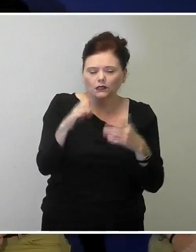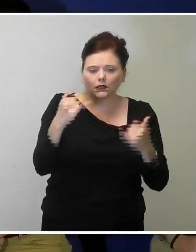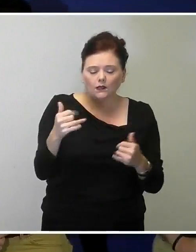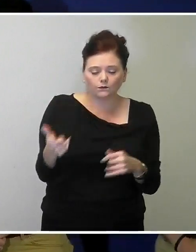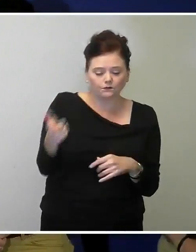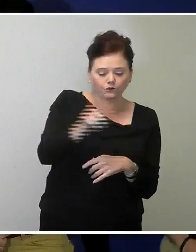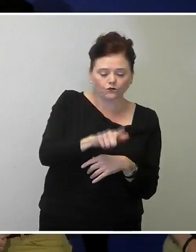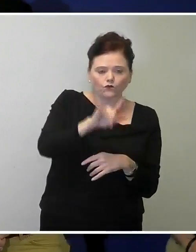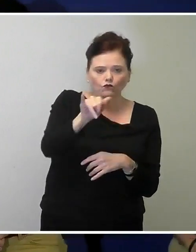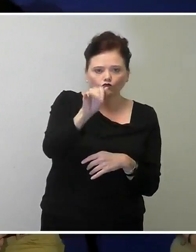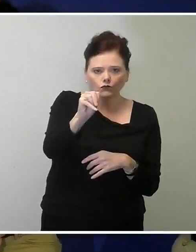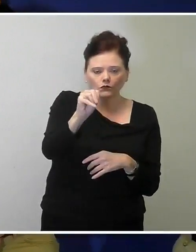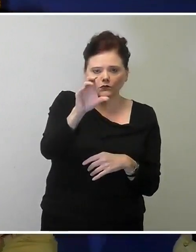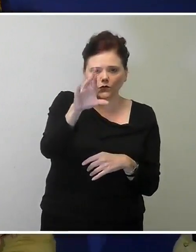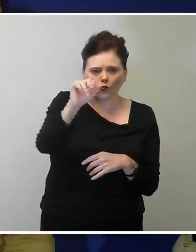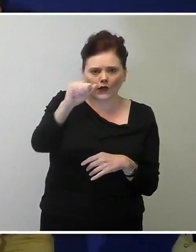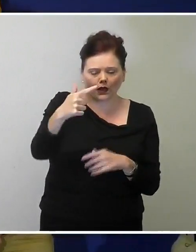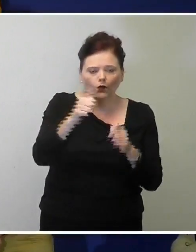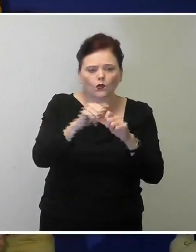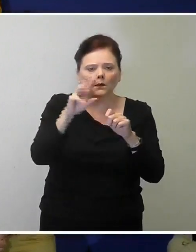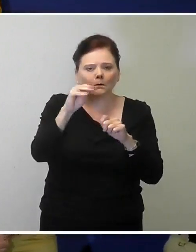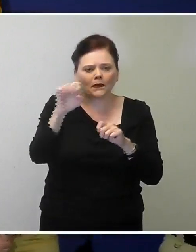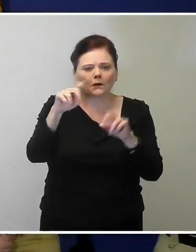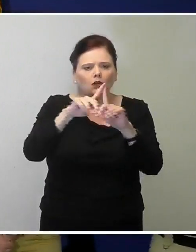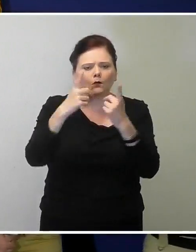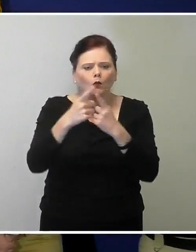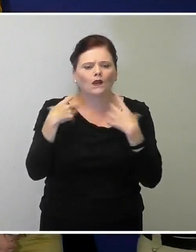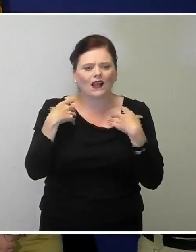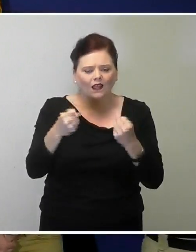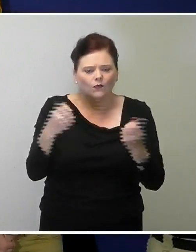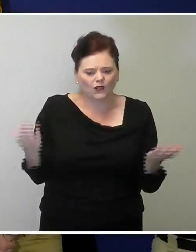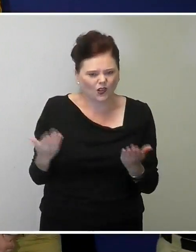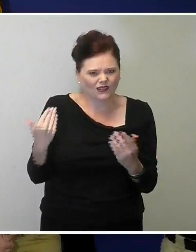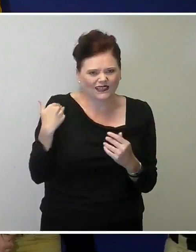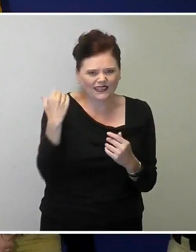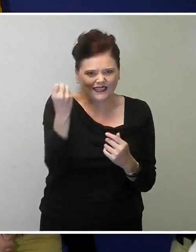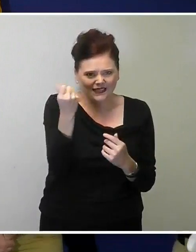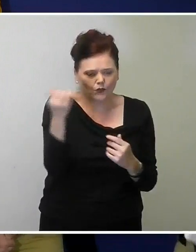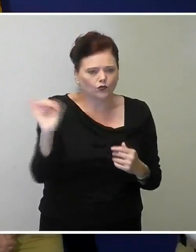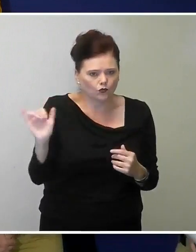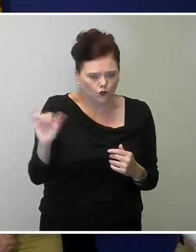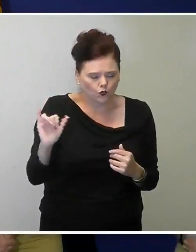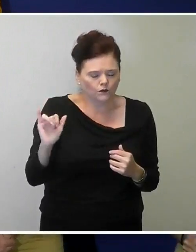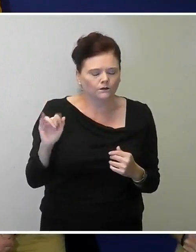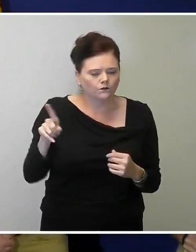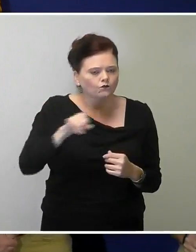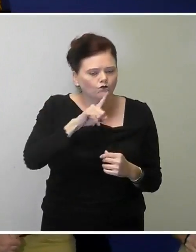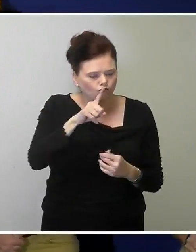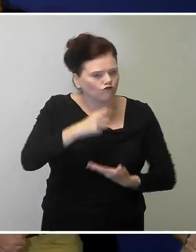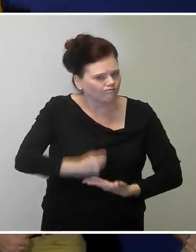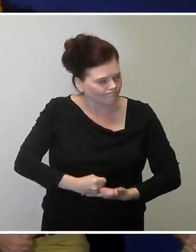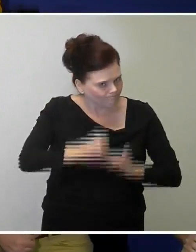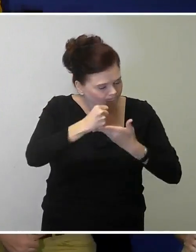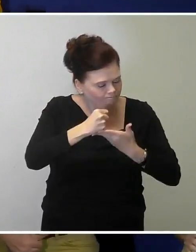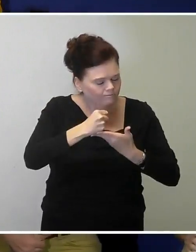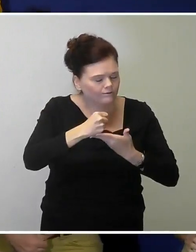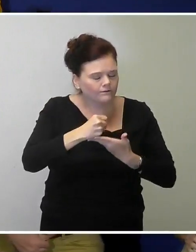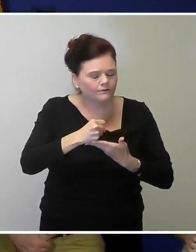WE'LL TAKE QUESTIONS AFTER EVERYONE HAS AN OPPORTUNITY TO UPDATE YOU. I'M GOING TO CALL ON JIM CRAIG